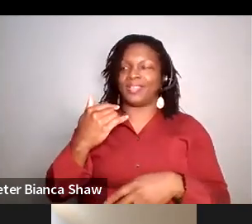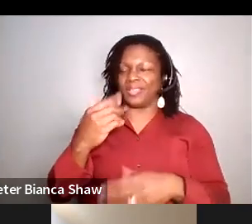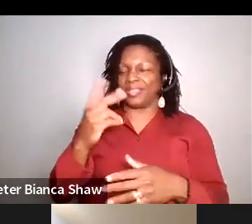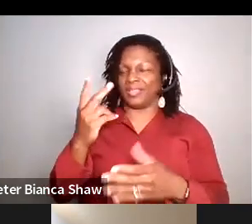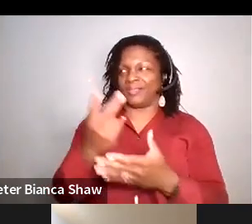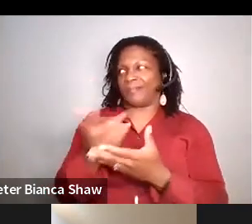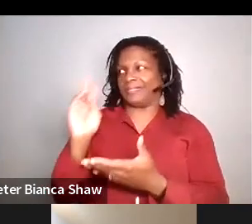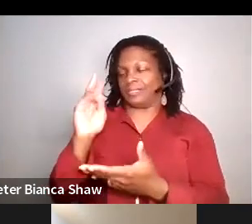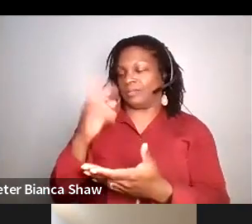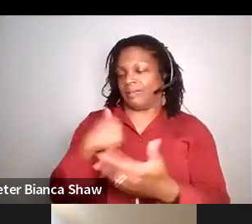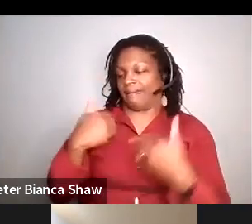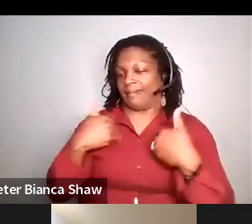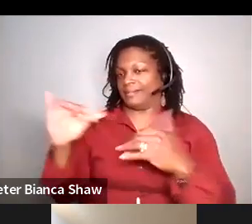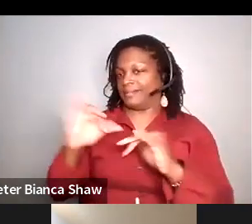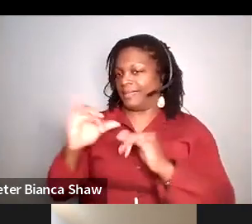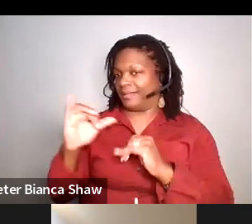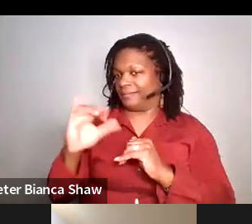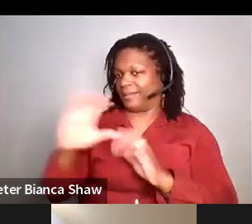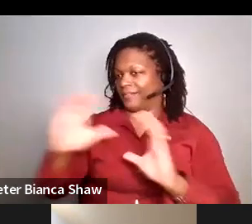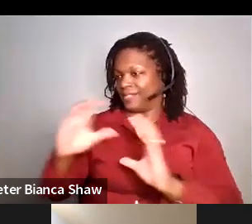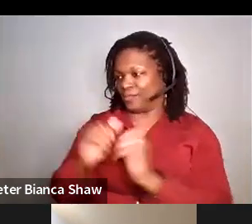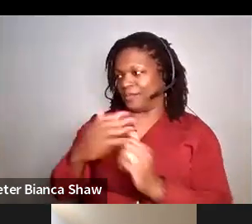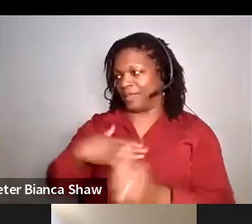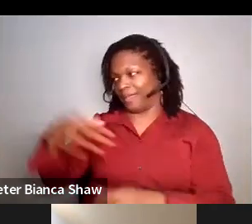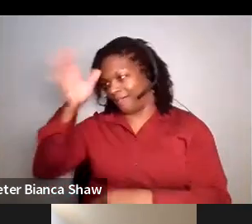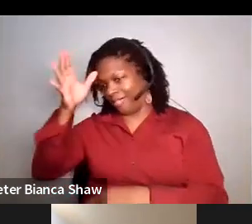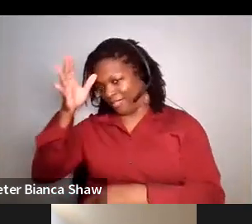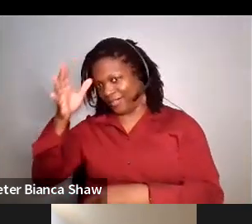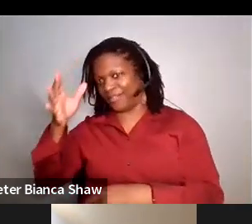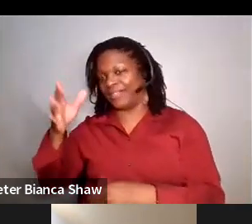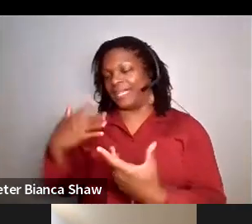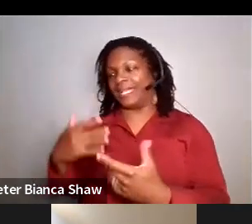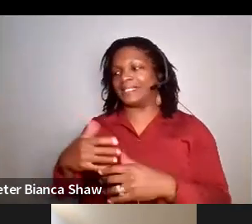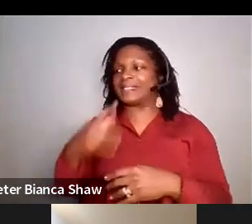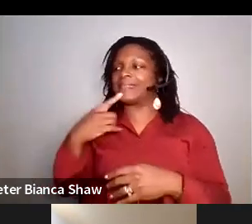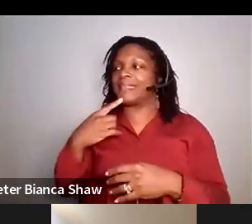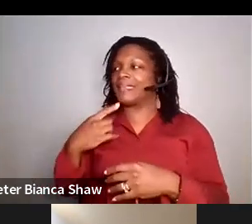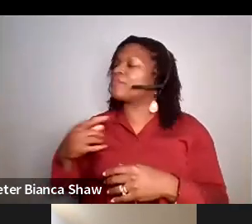I was talking to him about this panel, and I asked him. I said, What questions would you ask the other dads if you had the opportunity?